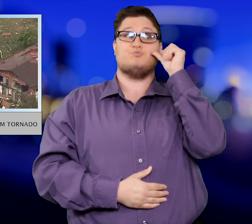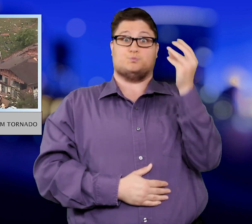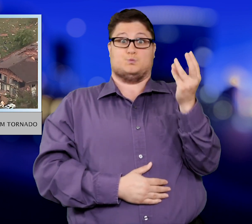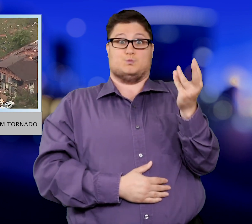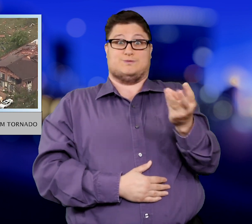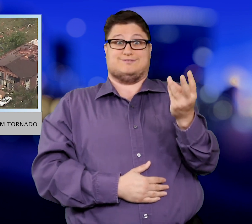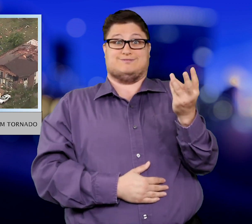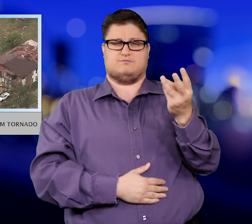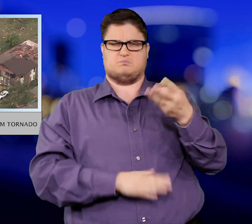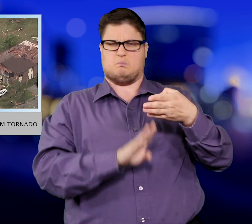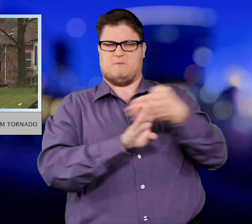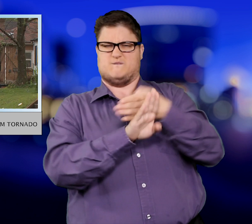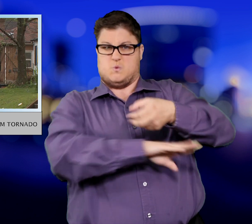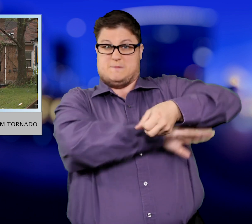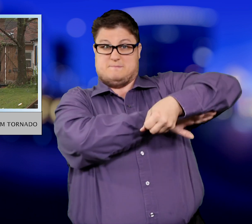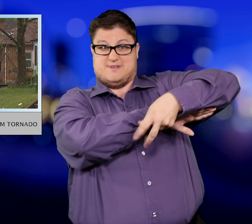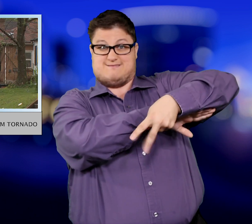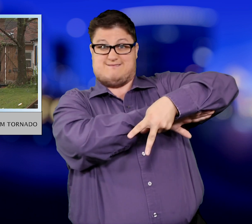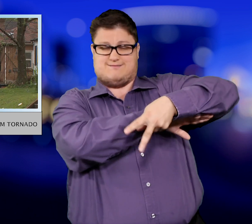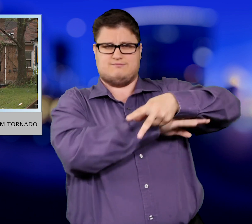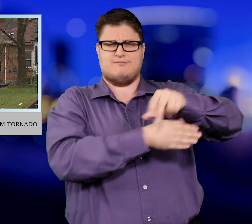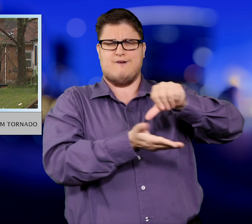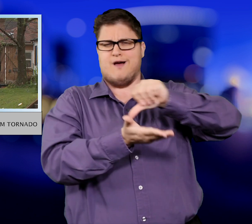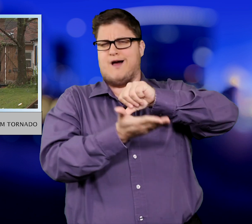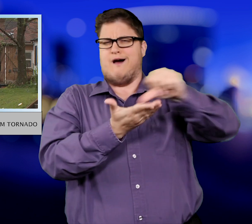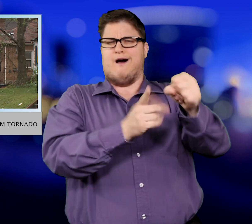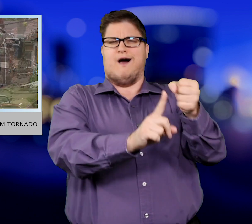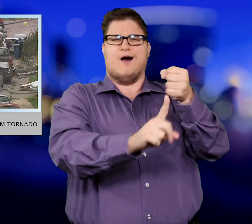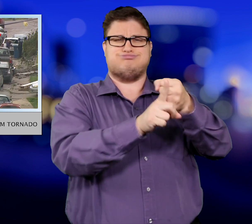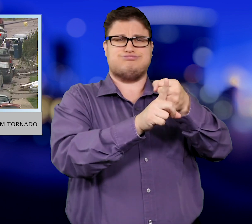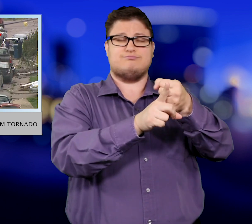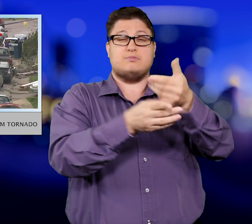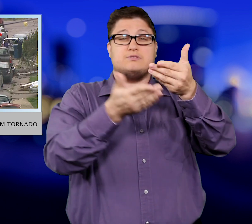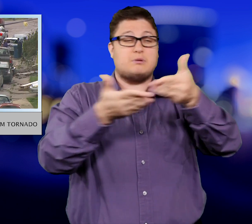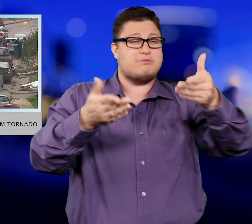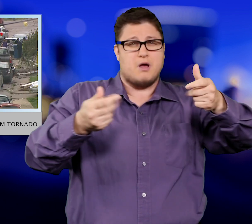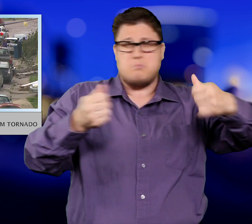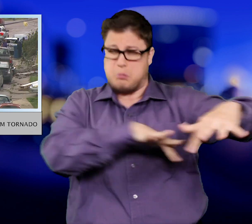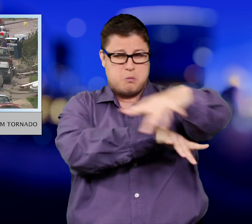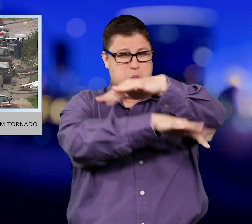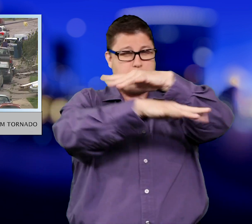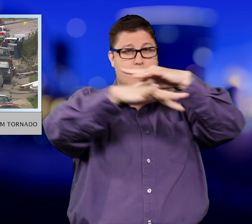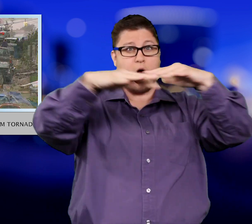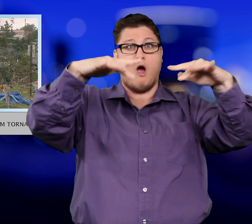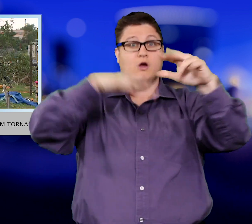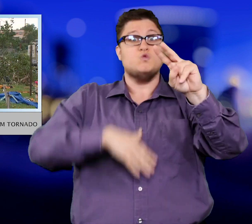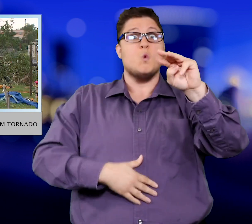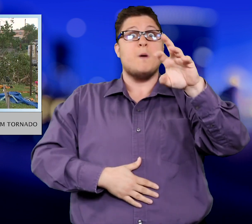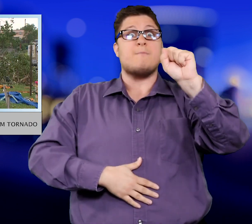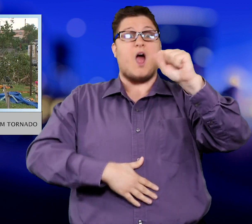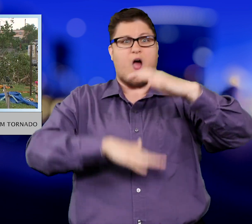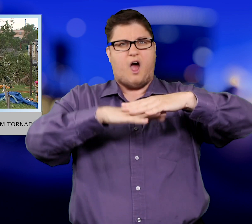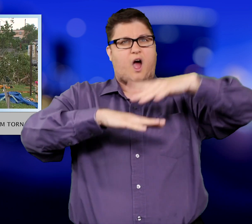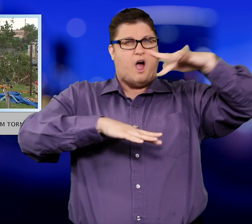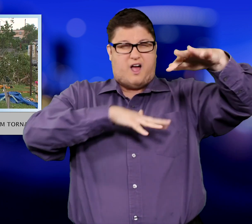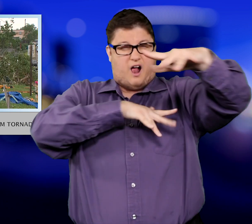The twister hit shortly before midnight Wednesday and sent debris swirling more than 2 miles